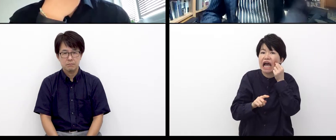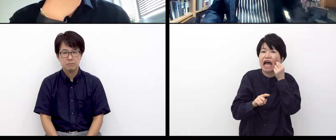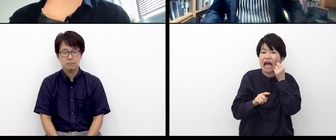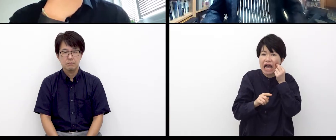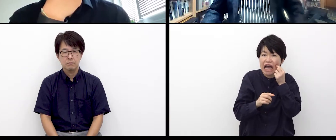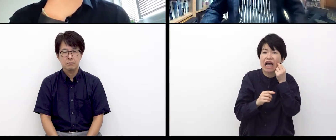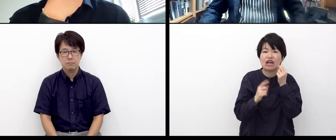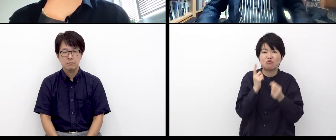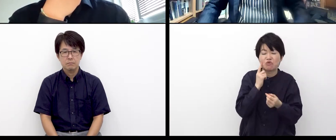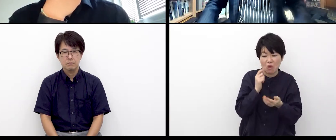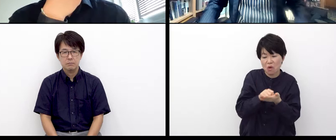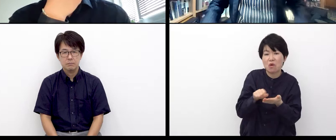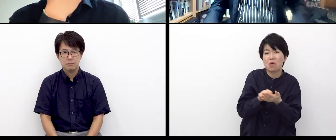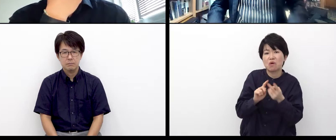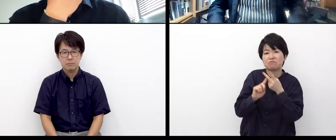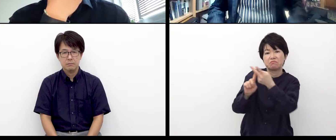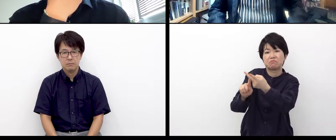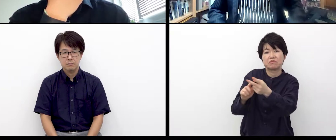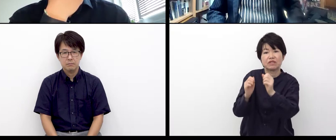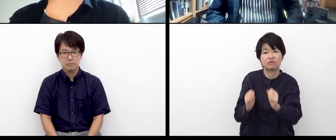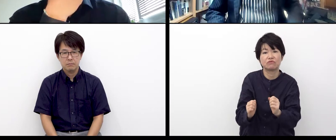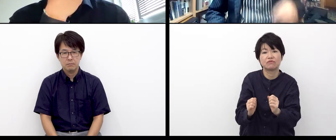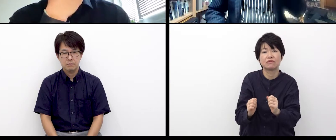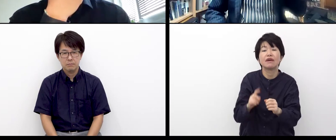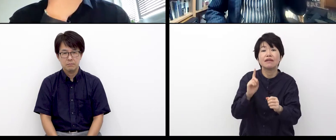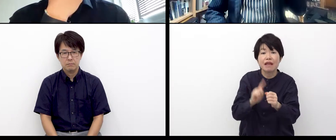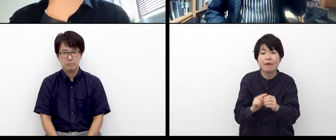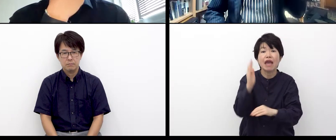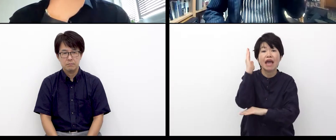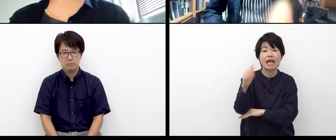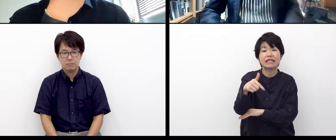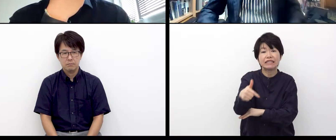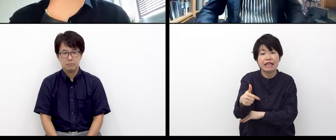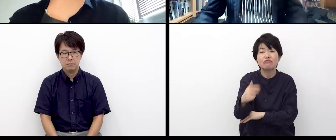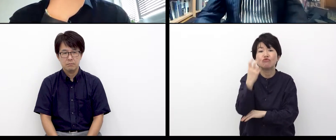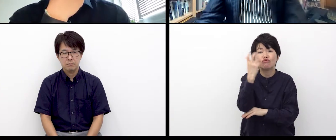Considering that, I think the government research has always done